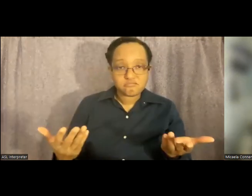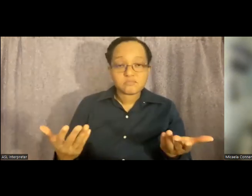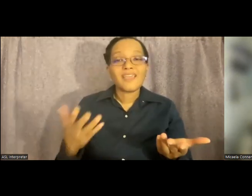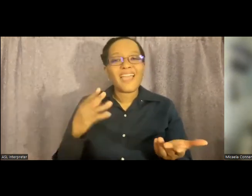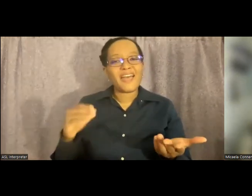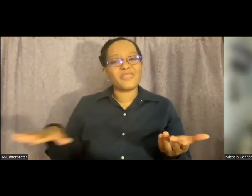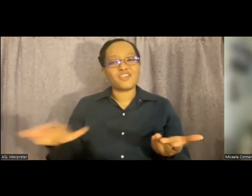cost gets met.